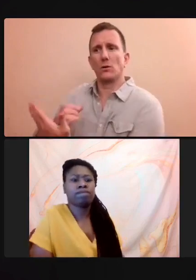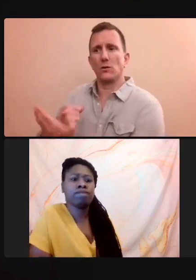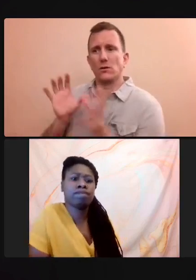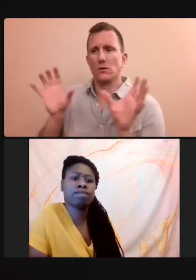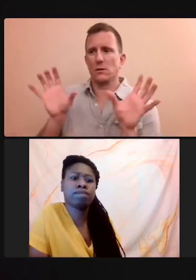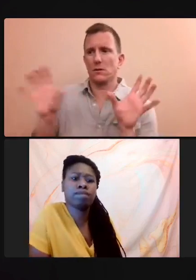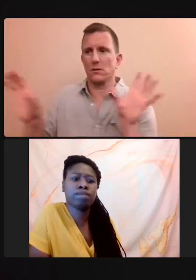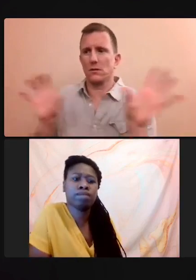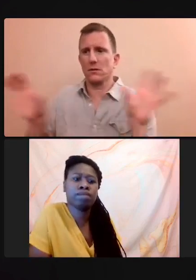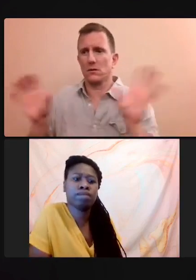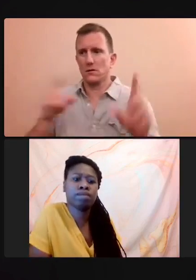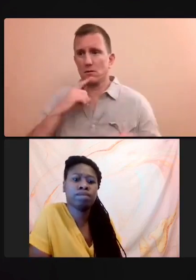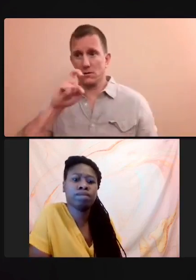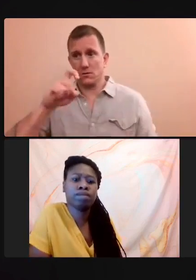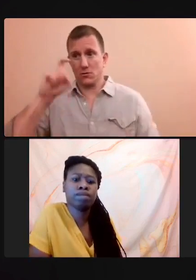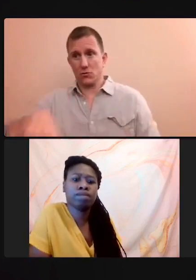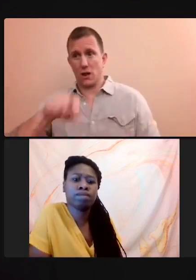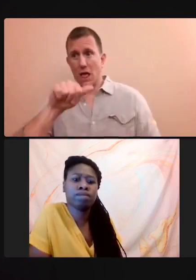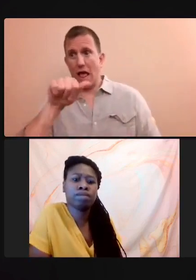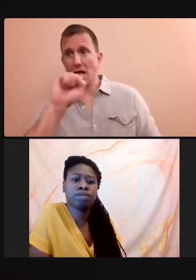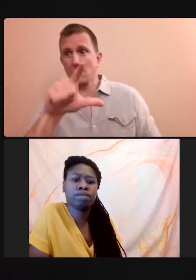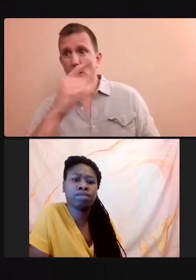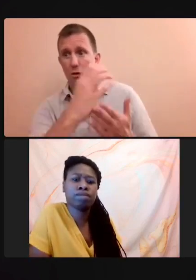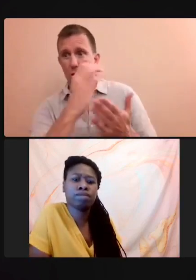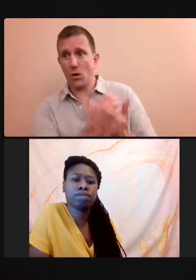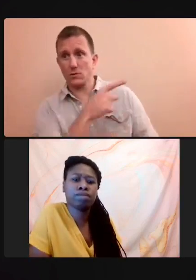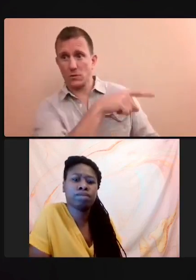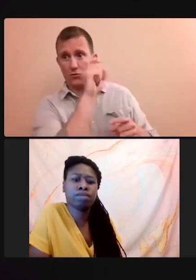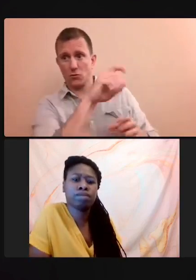I just want the specific interpreters that I prefer to work with, right? So that's